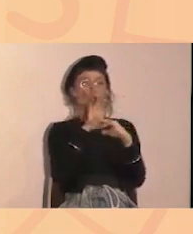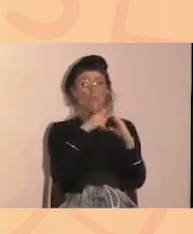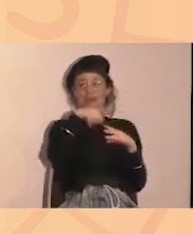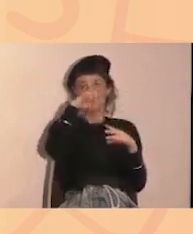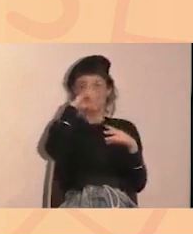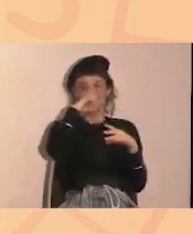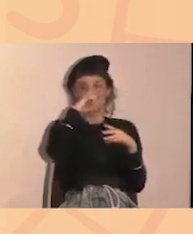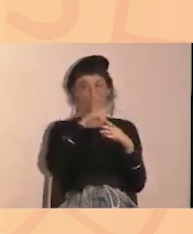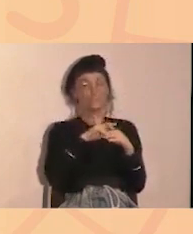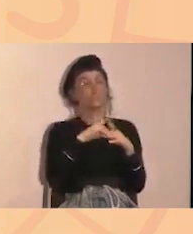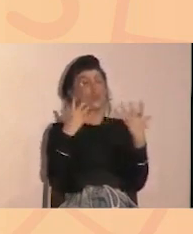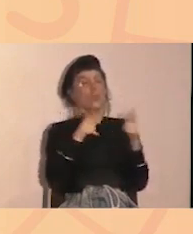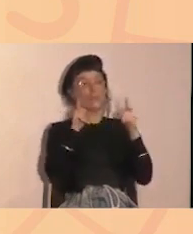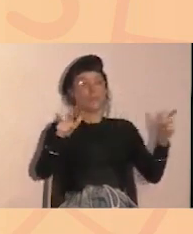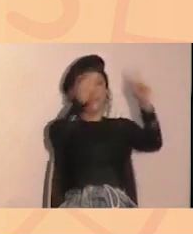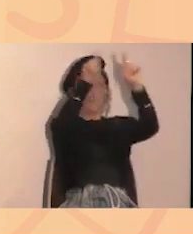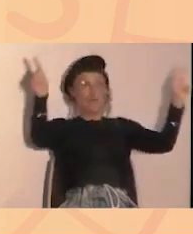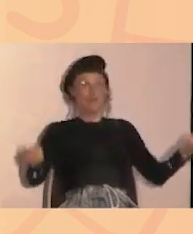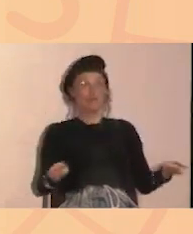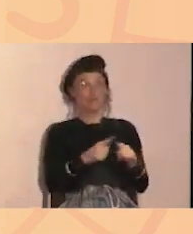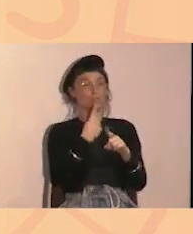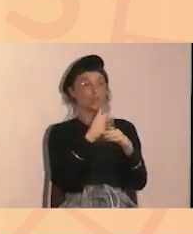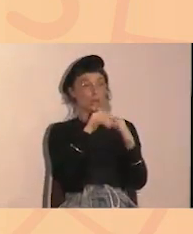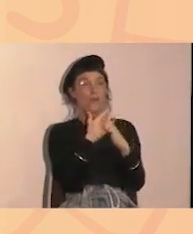or brothers and that small work which was done I think maybe ten or